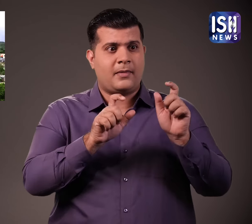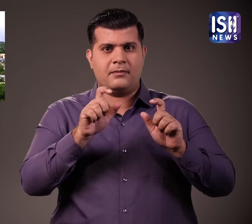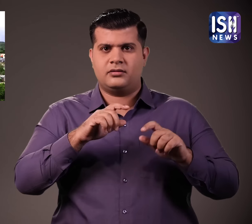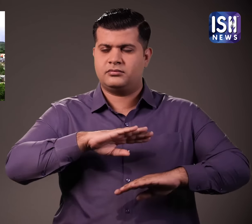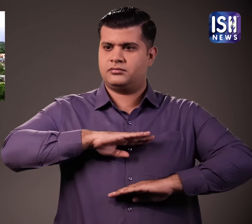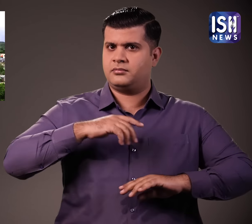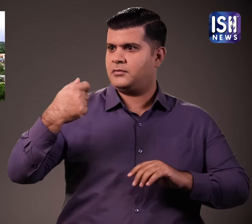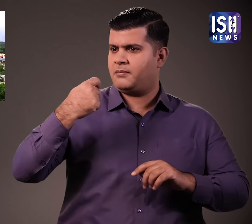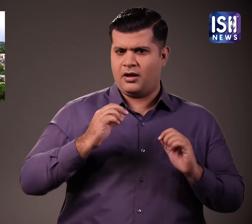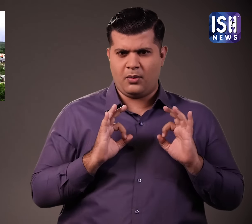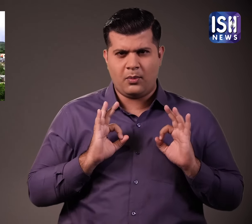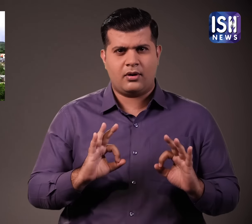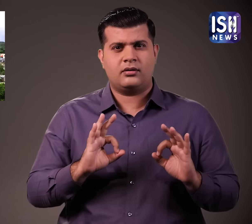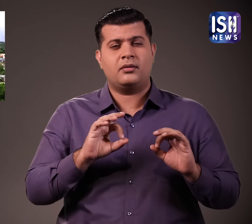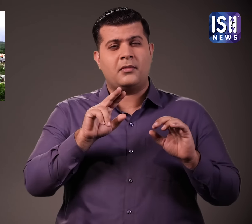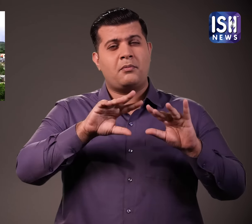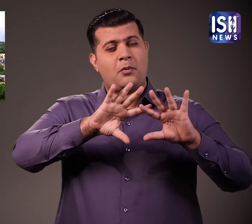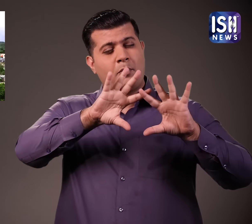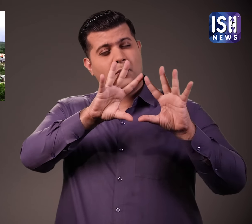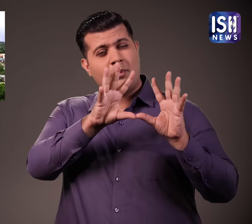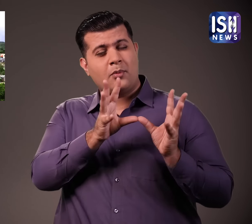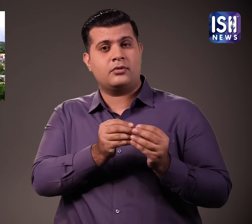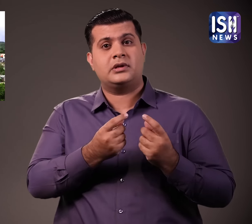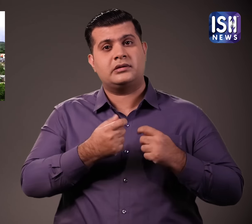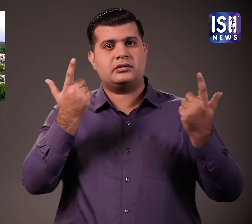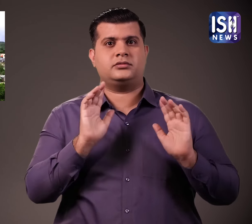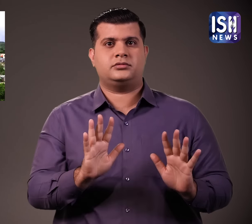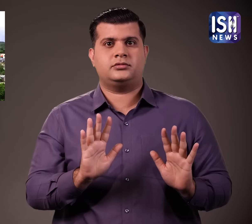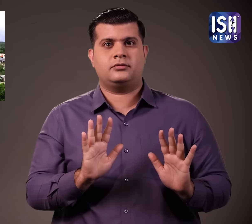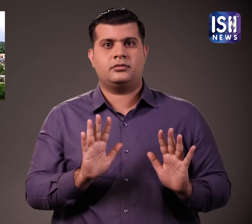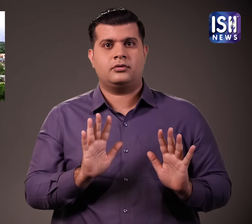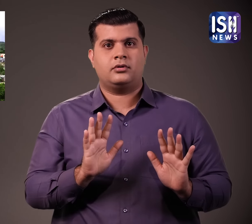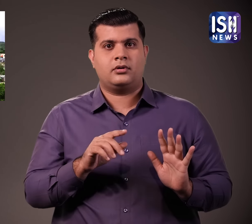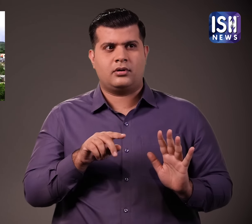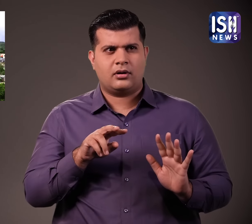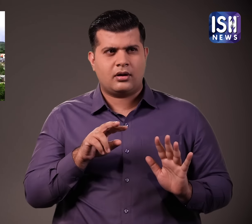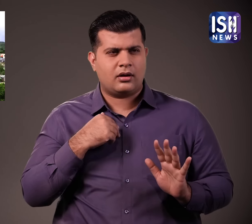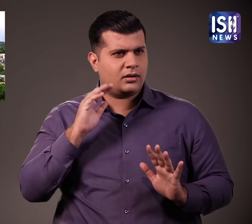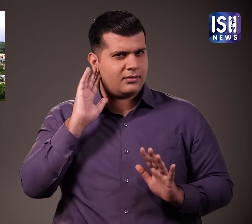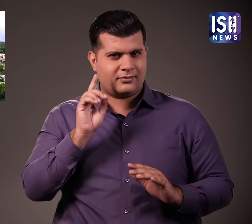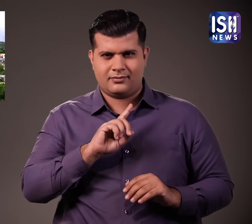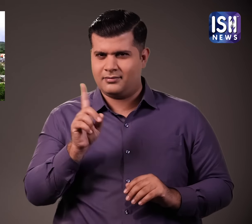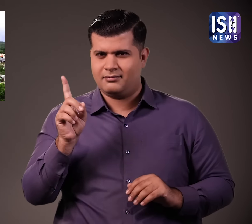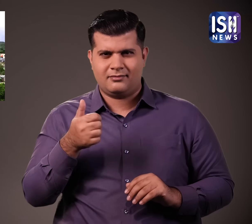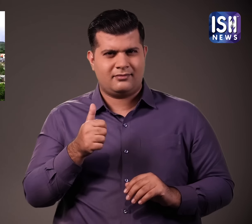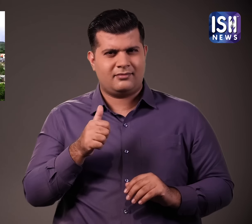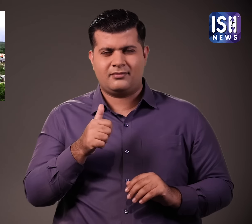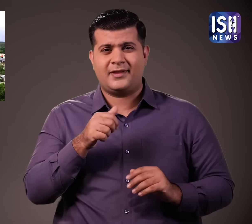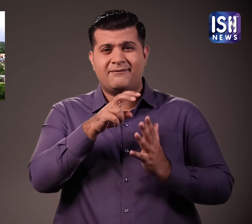and people are earning well. This is why the village is rich. You might have never heard this before right?